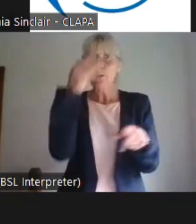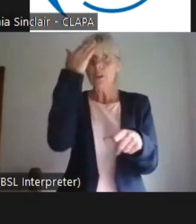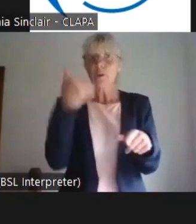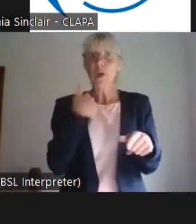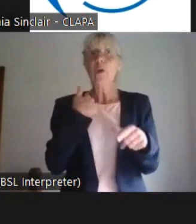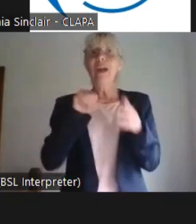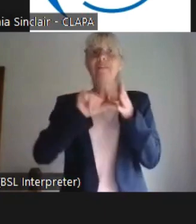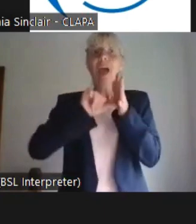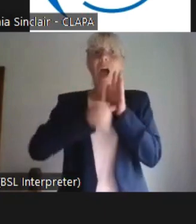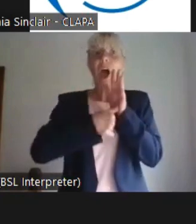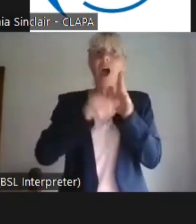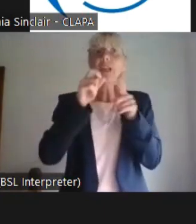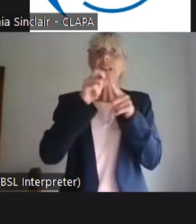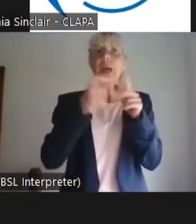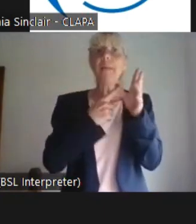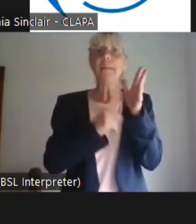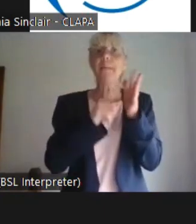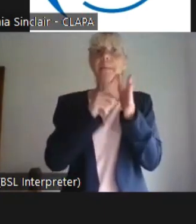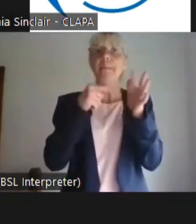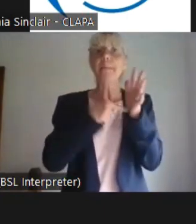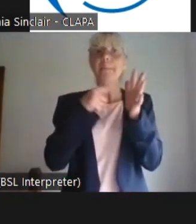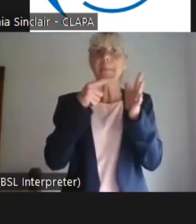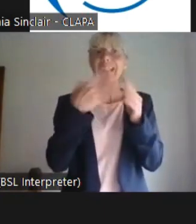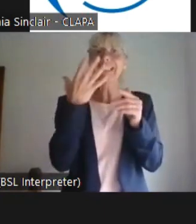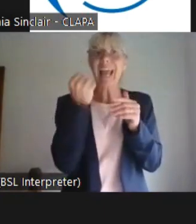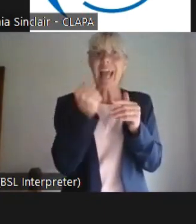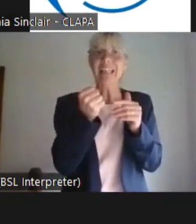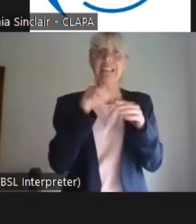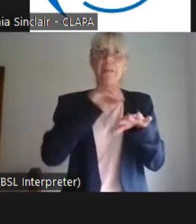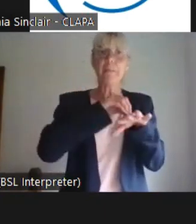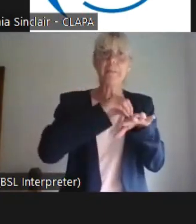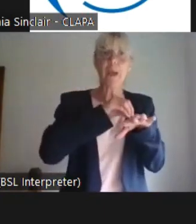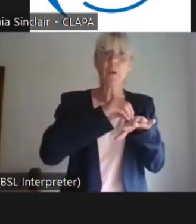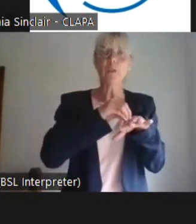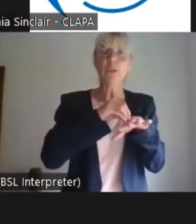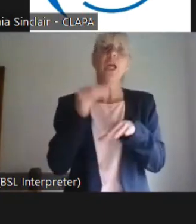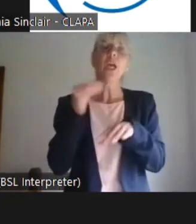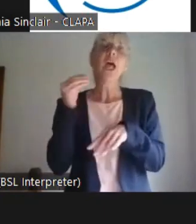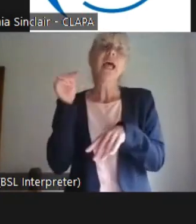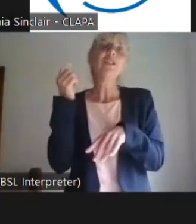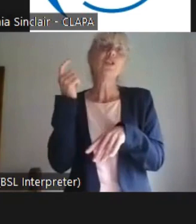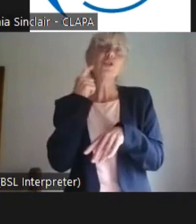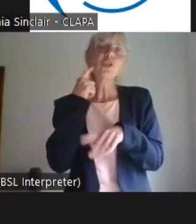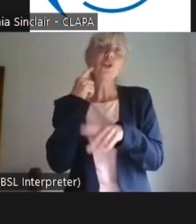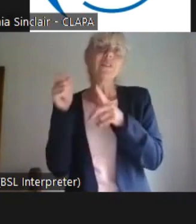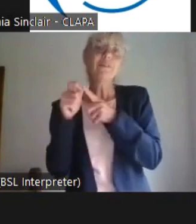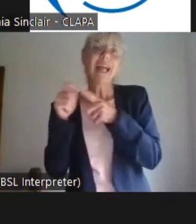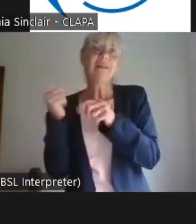which has bone and the soft palate which is made of muscle so if you put your tongue on the roof of